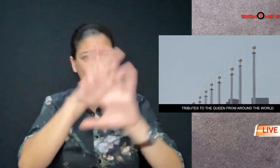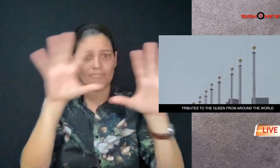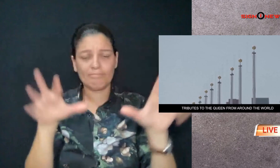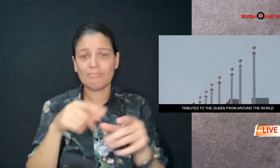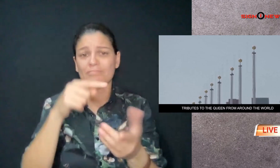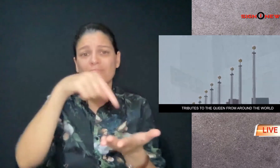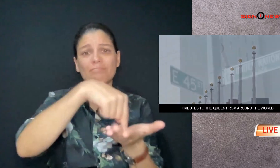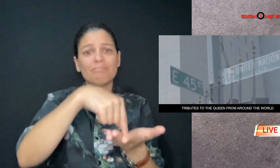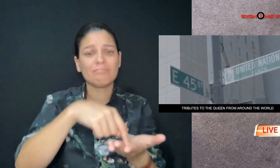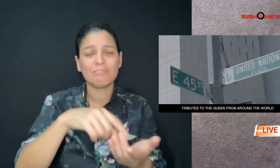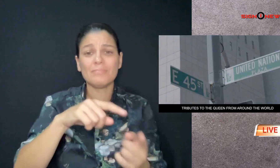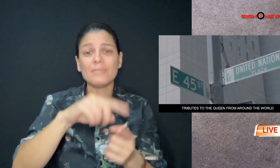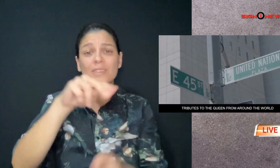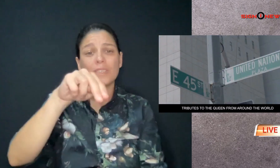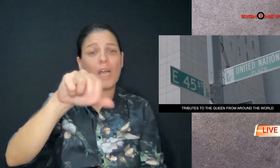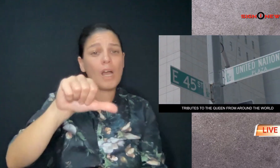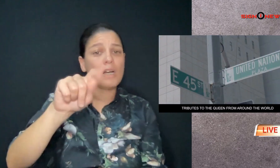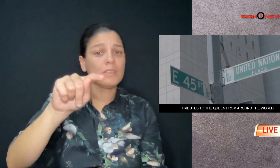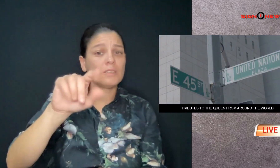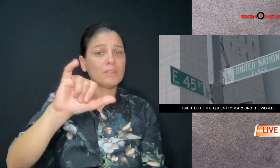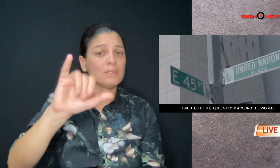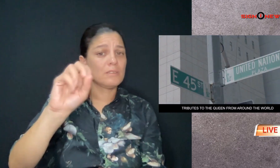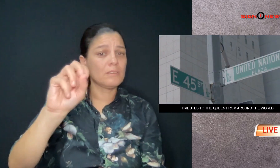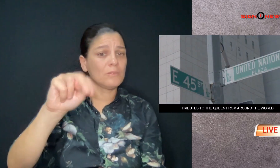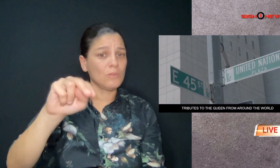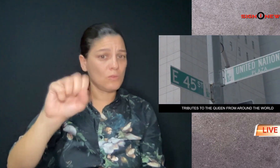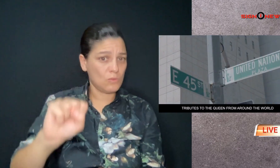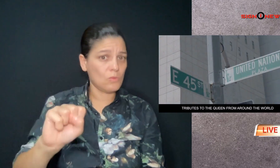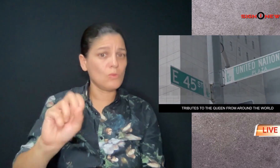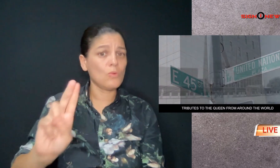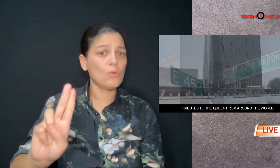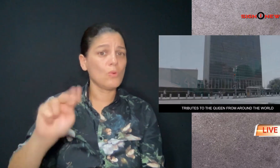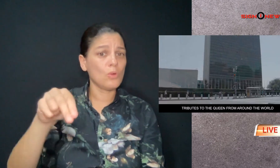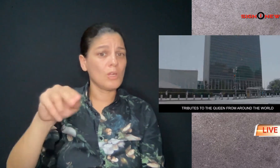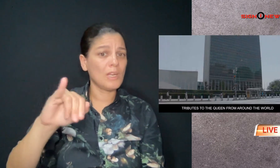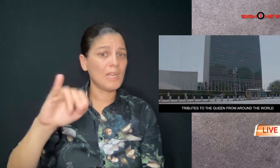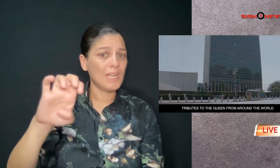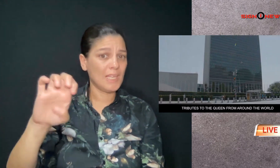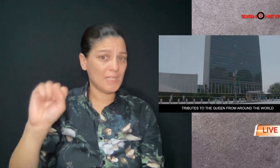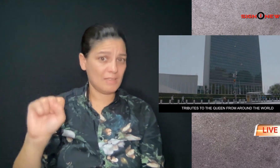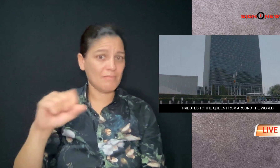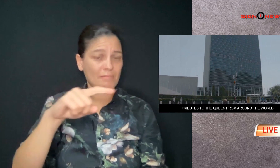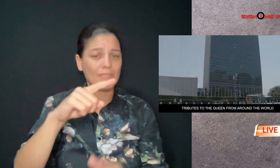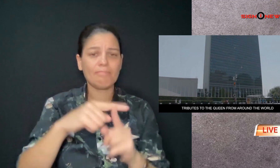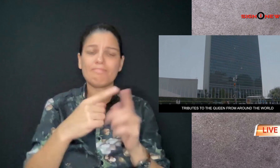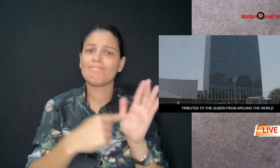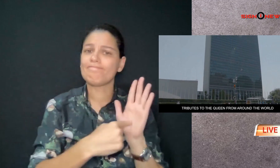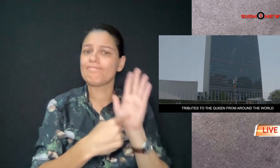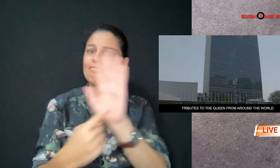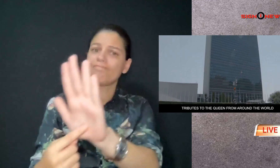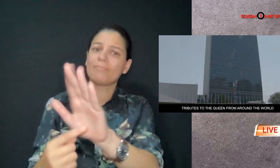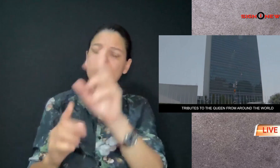all of the country's flags were removed outside of the United Nations headquarters as a symbol